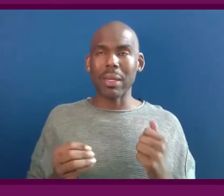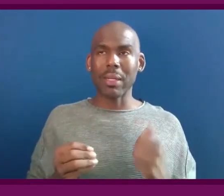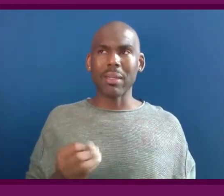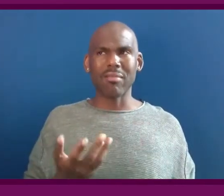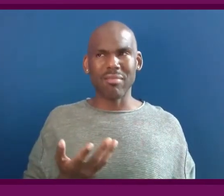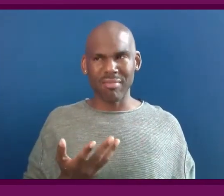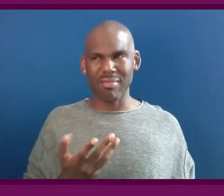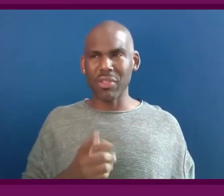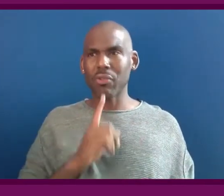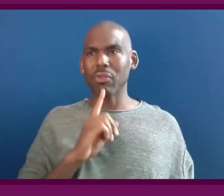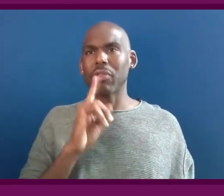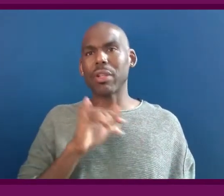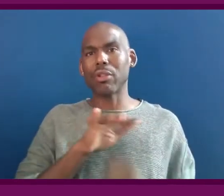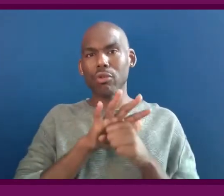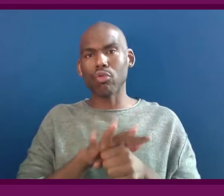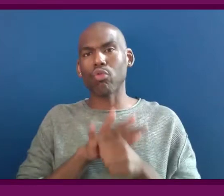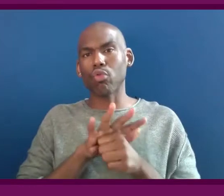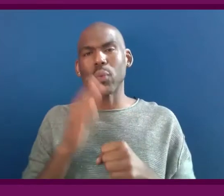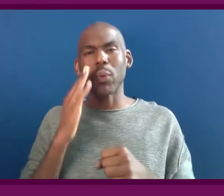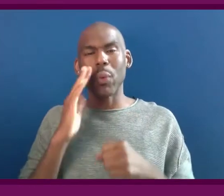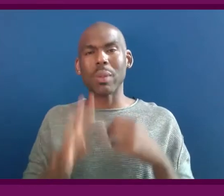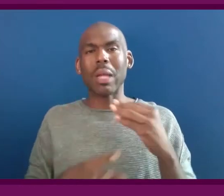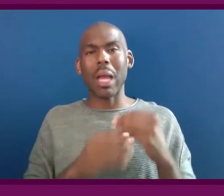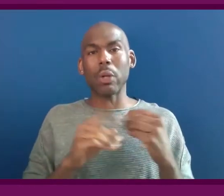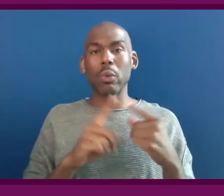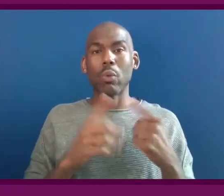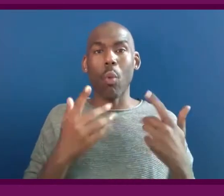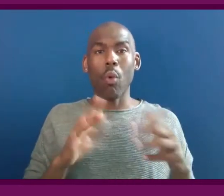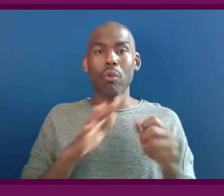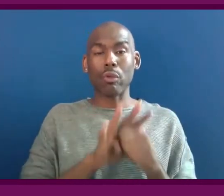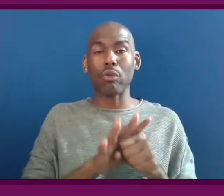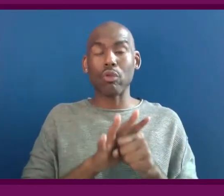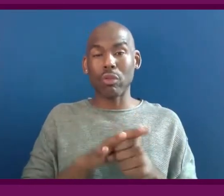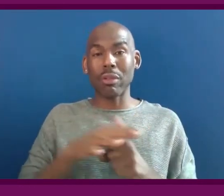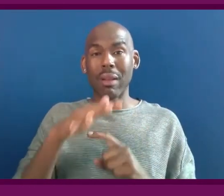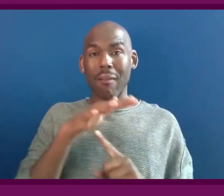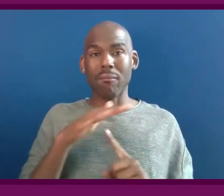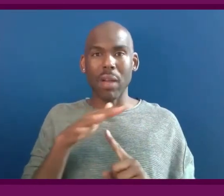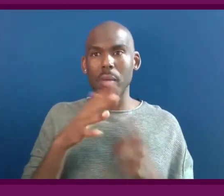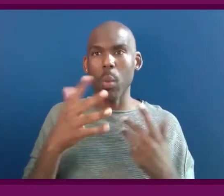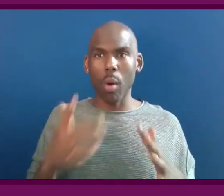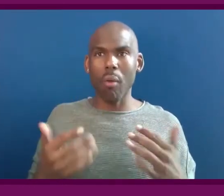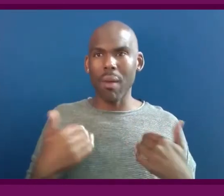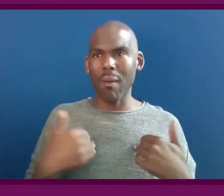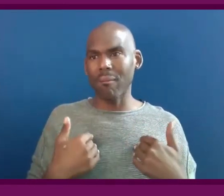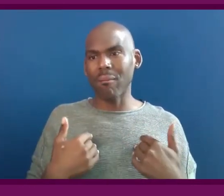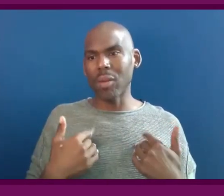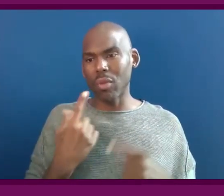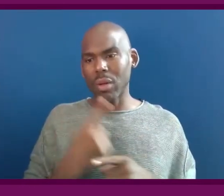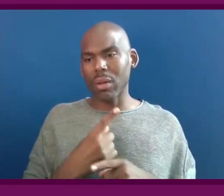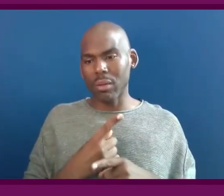And it's just really stressful. It's just adding to the already stressful environment that we're under. Kamilah Martin-Proctor: Yeah.